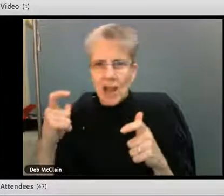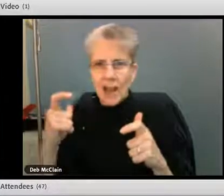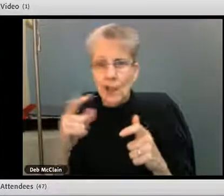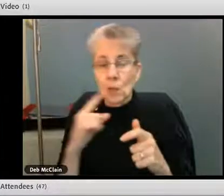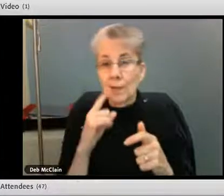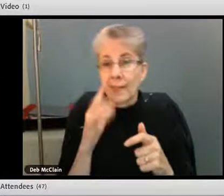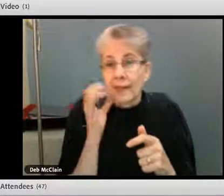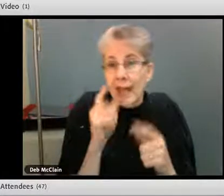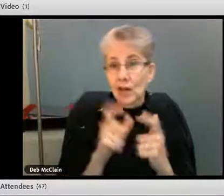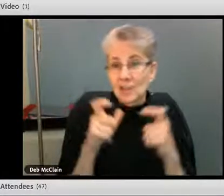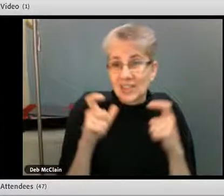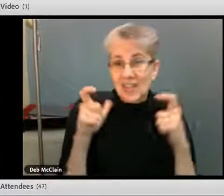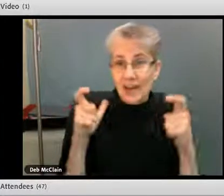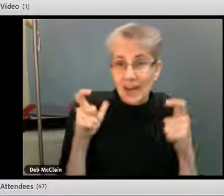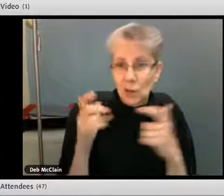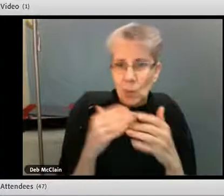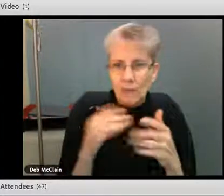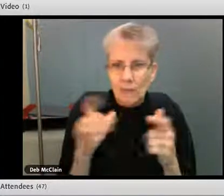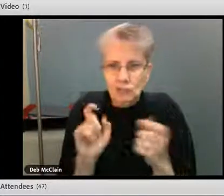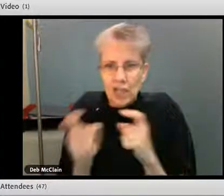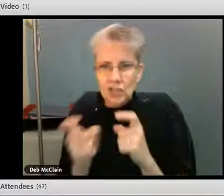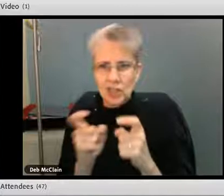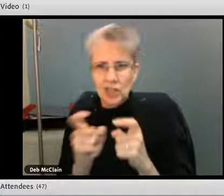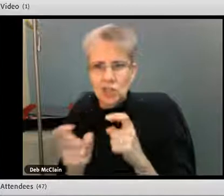But the images would be treated as different parts of the whole.